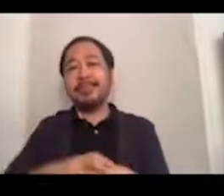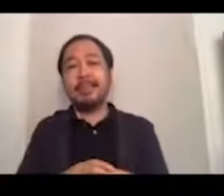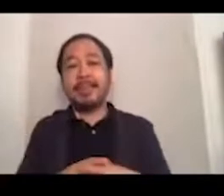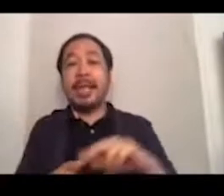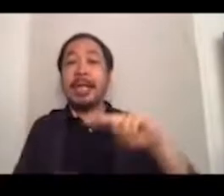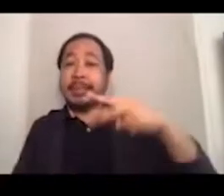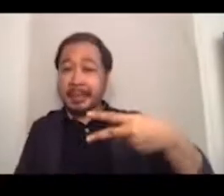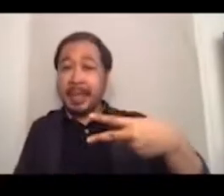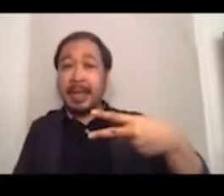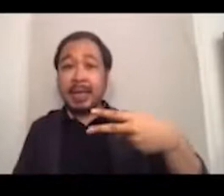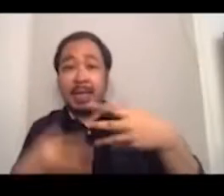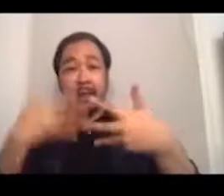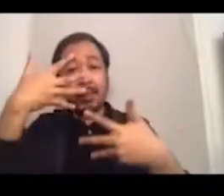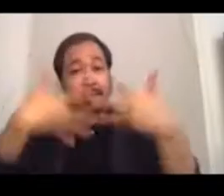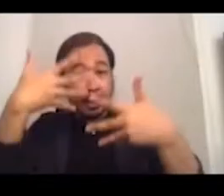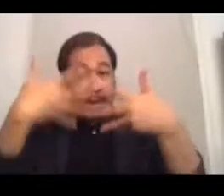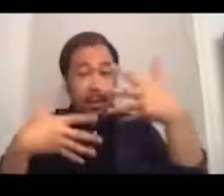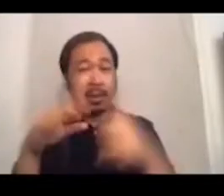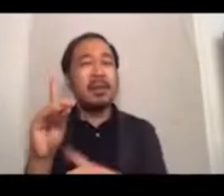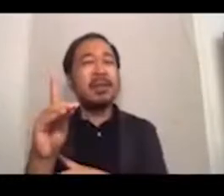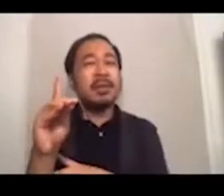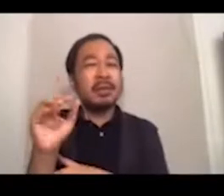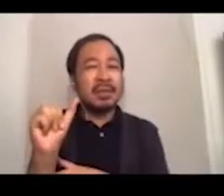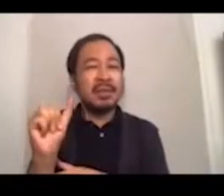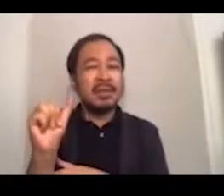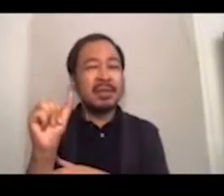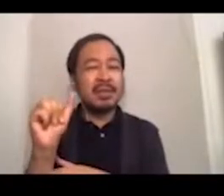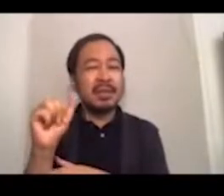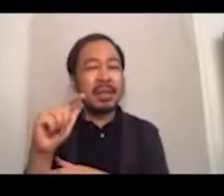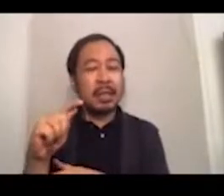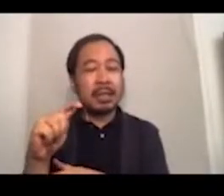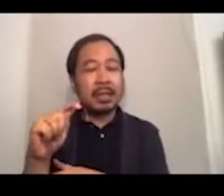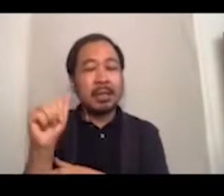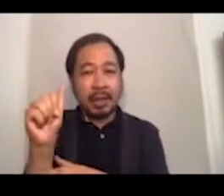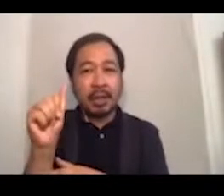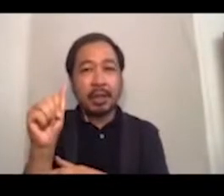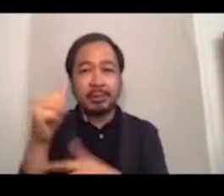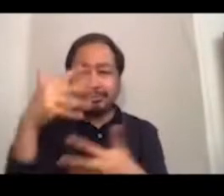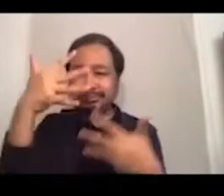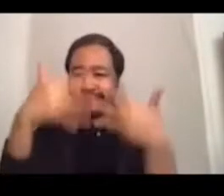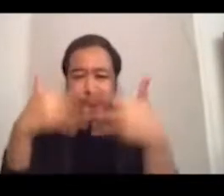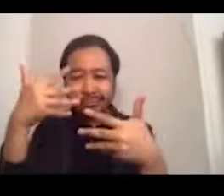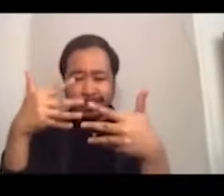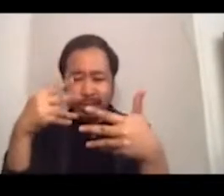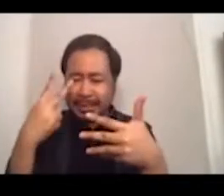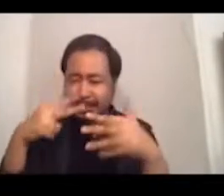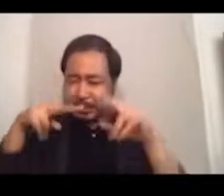creates opportunities for really understanding what is needed.